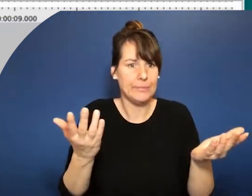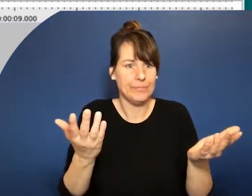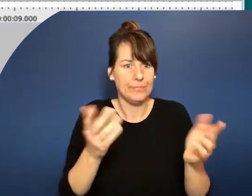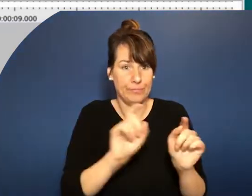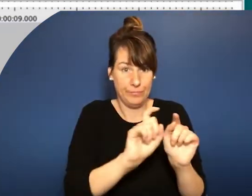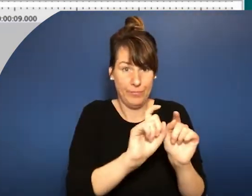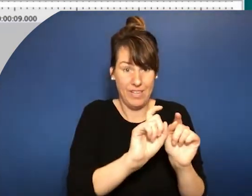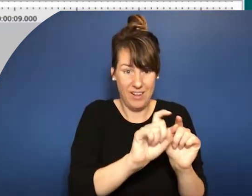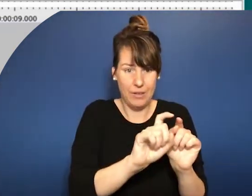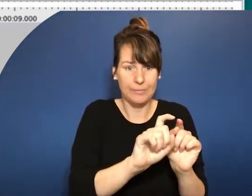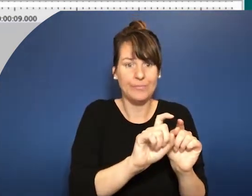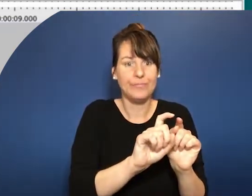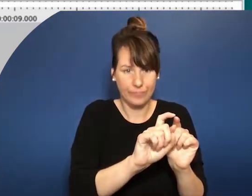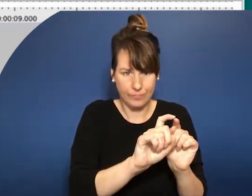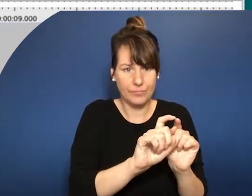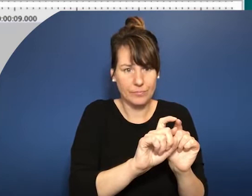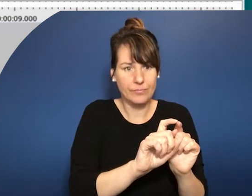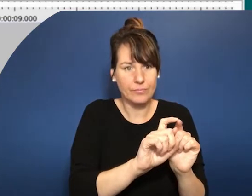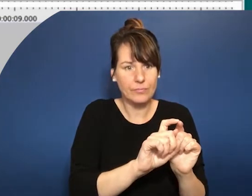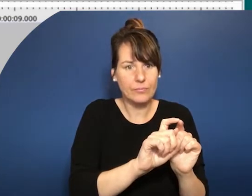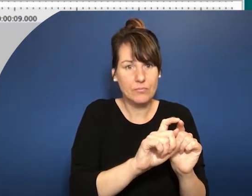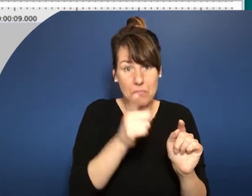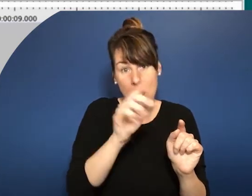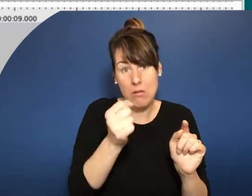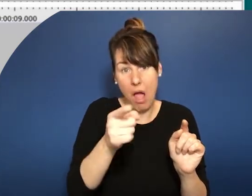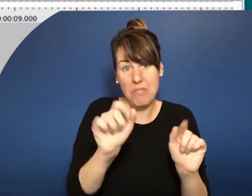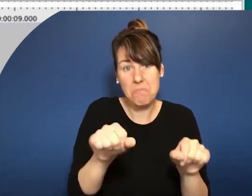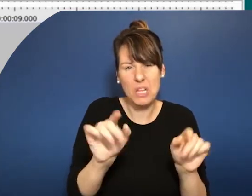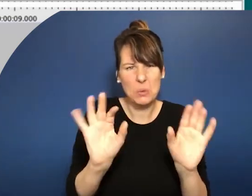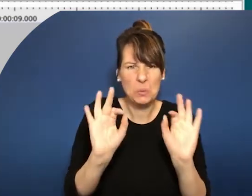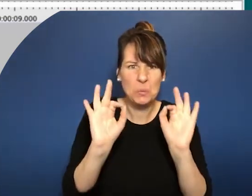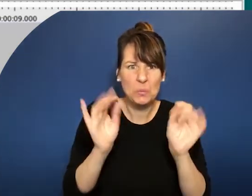You can decide to be really meticulous about the boundaries.